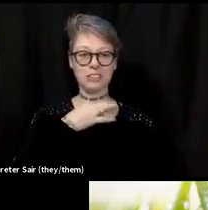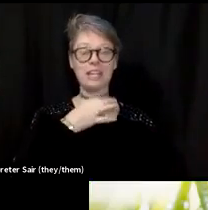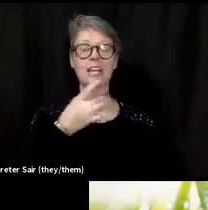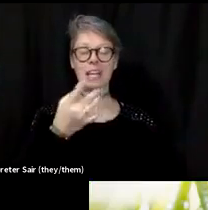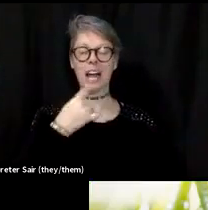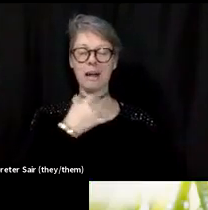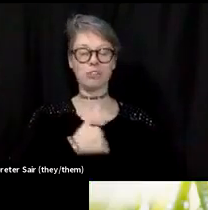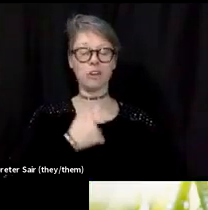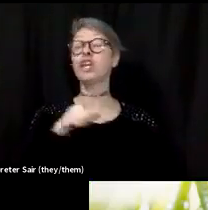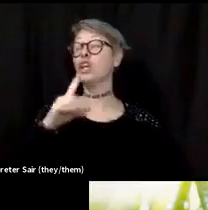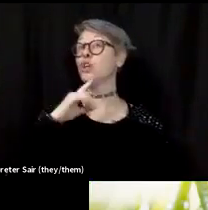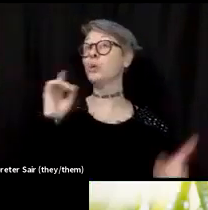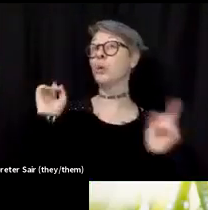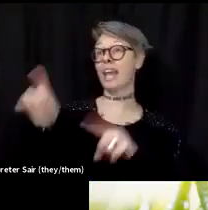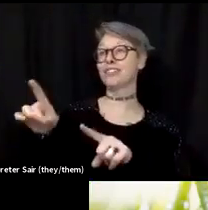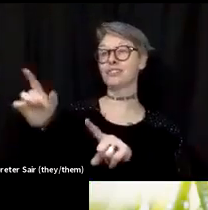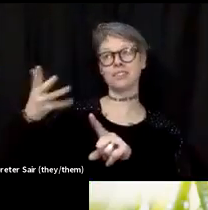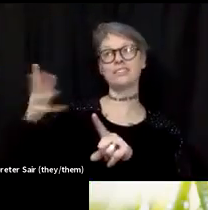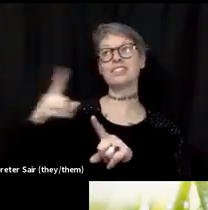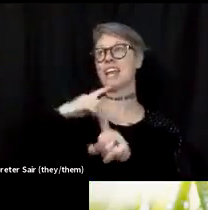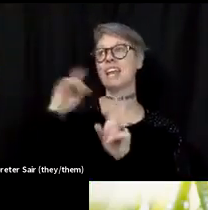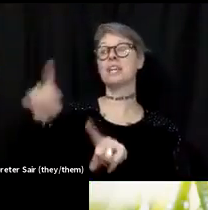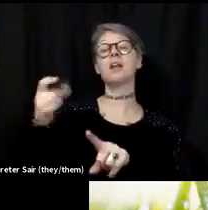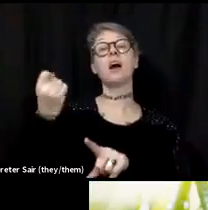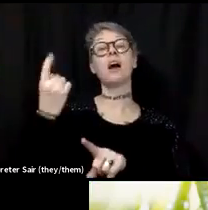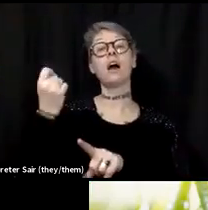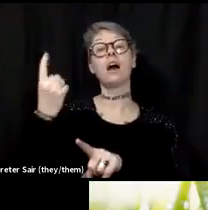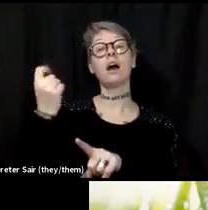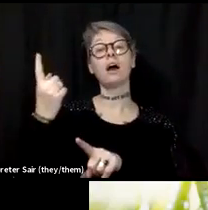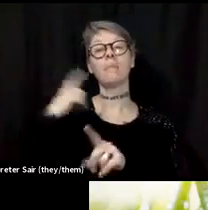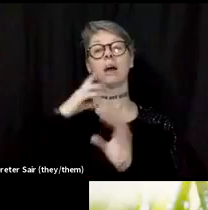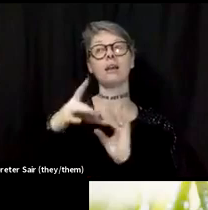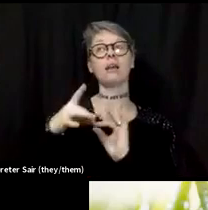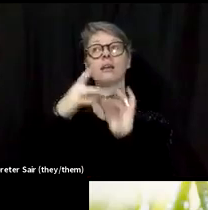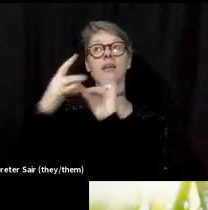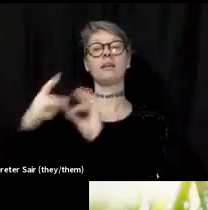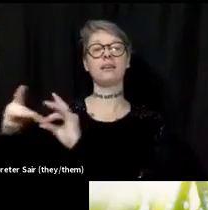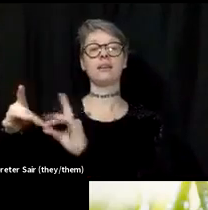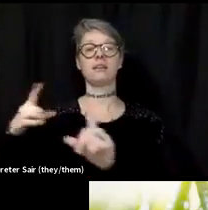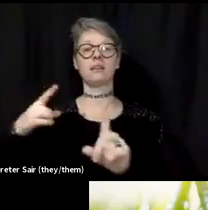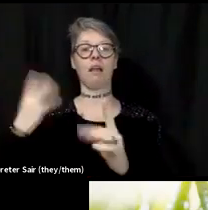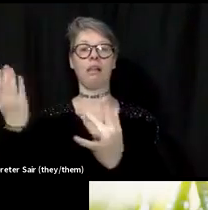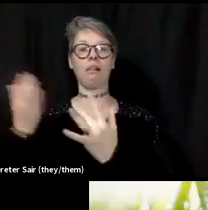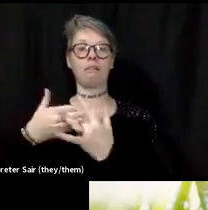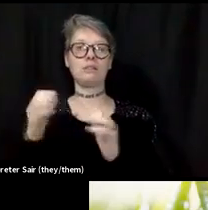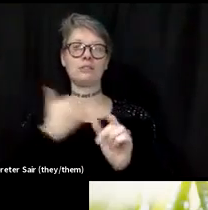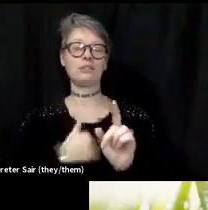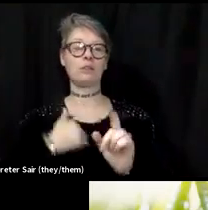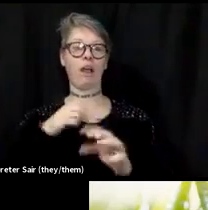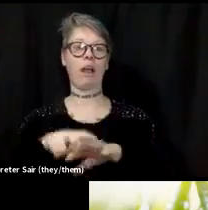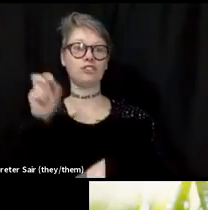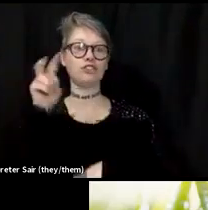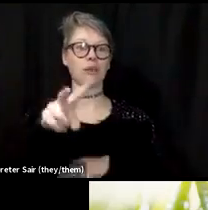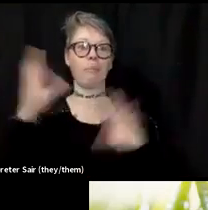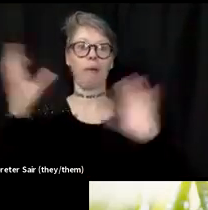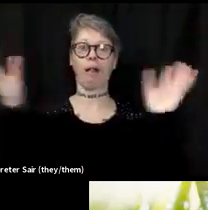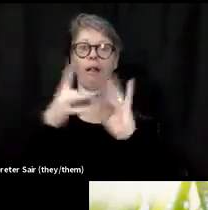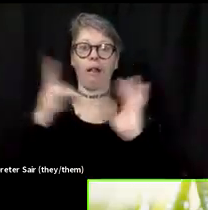question, I apologize. e. So know you you answered e. So know you you answered it. You answered it quite well. Yes , but if it rolls into what you're going to say sorry I.